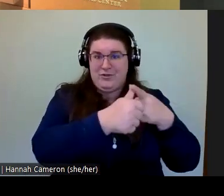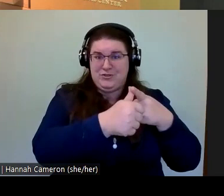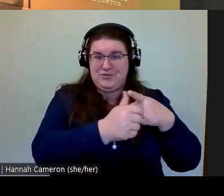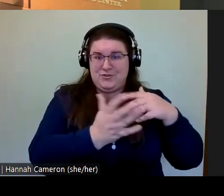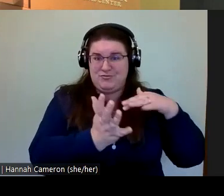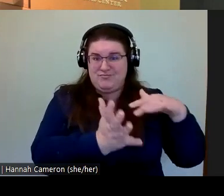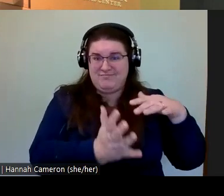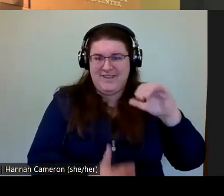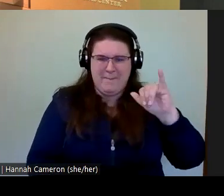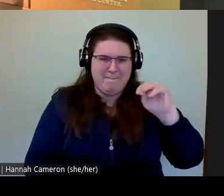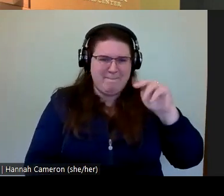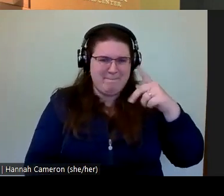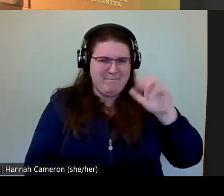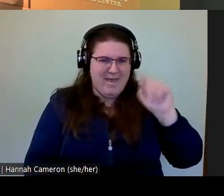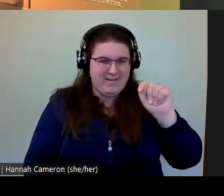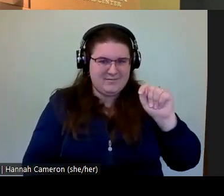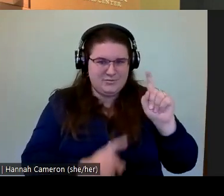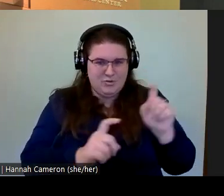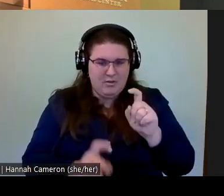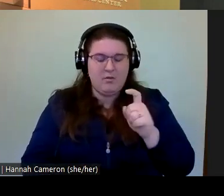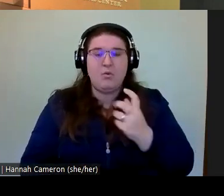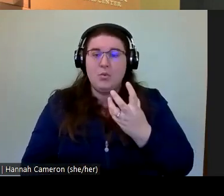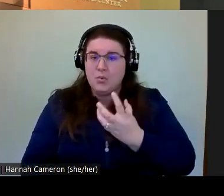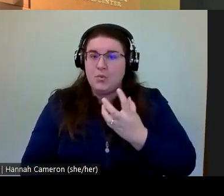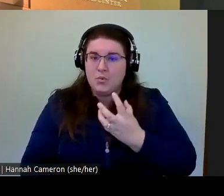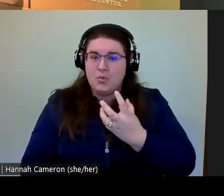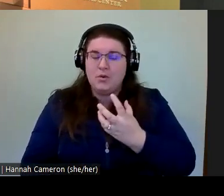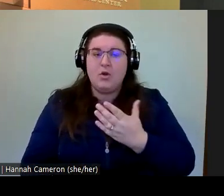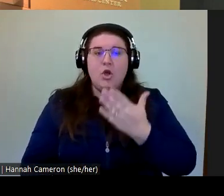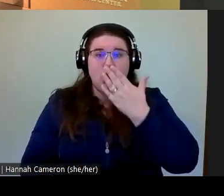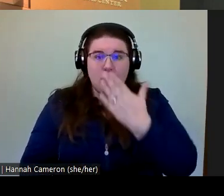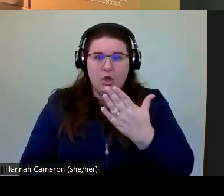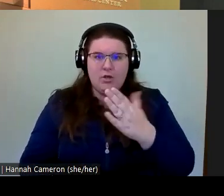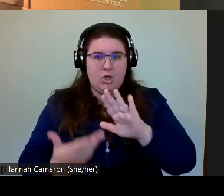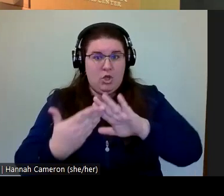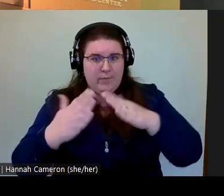so we do believe that actually we were able to with a good Community partner uh leverage what